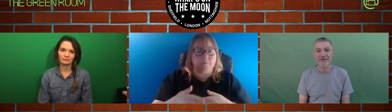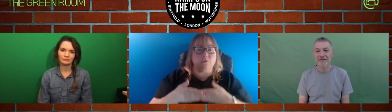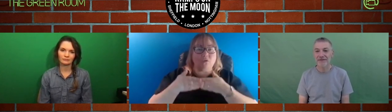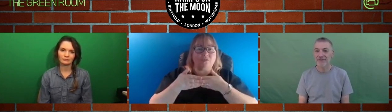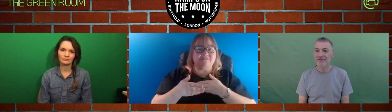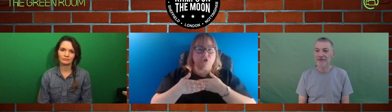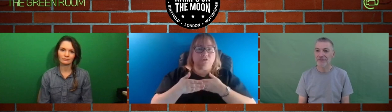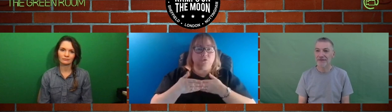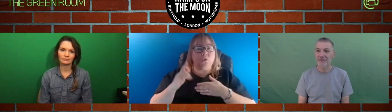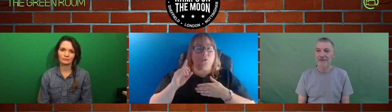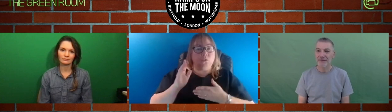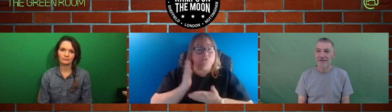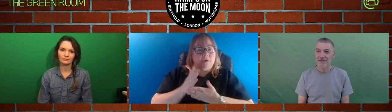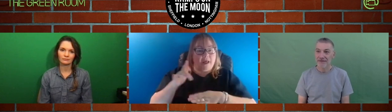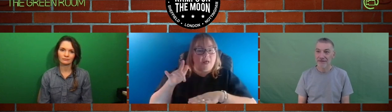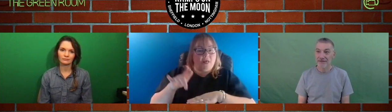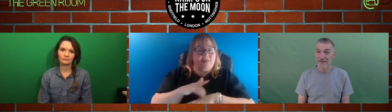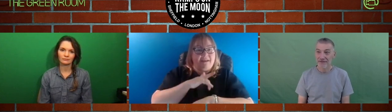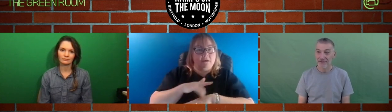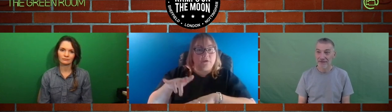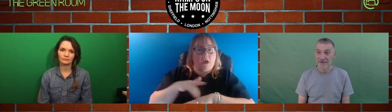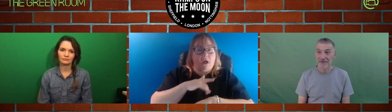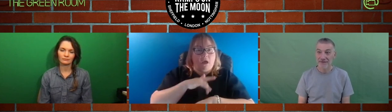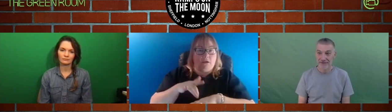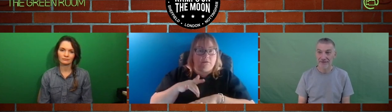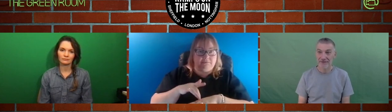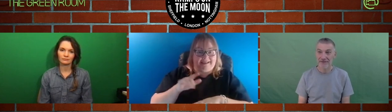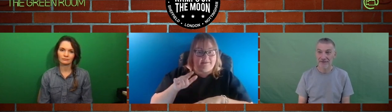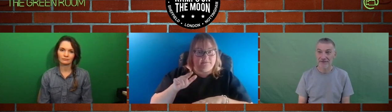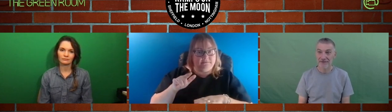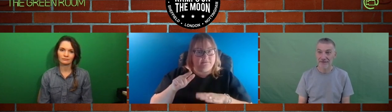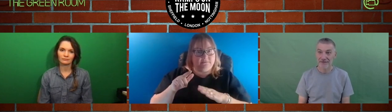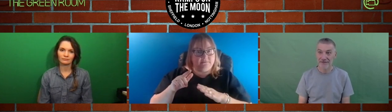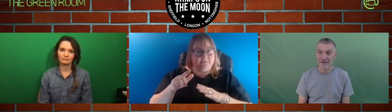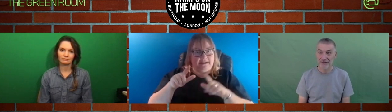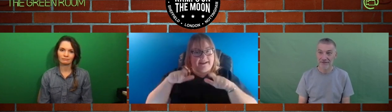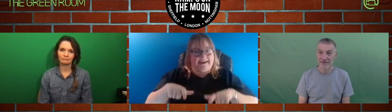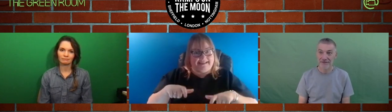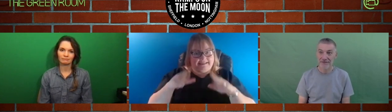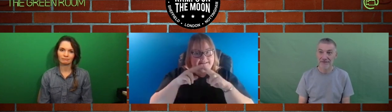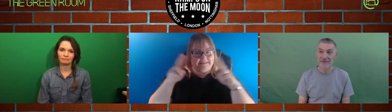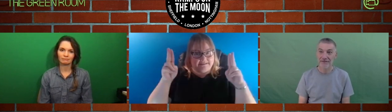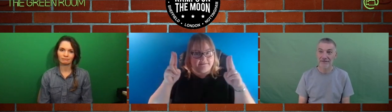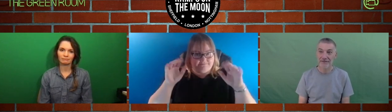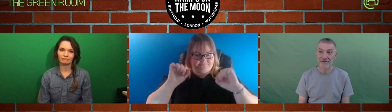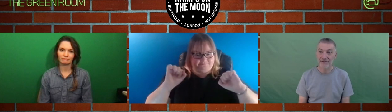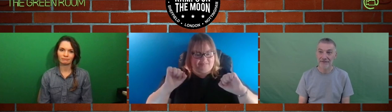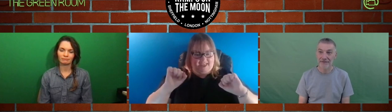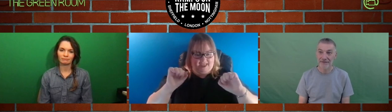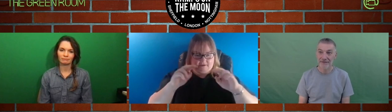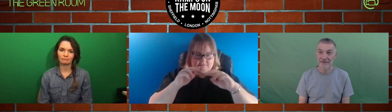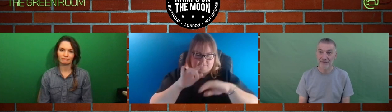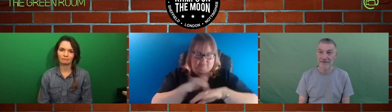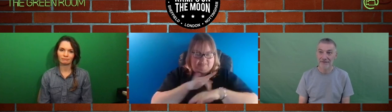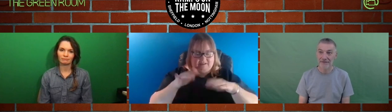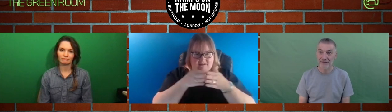at the Playhouse, I think when we got into tech so much was different wasn't it? So much